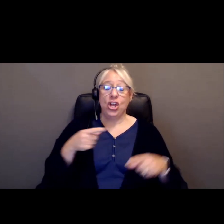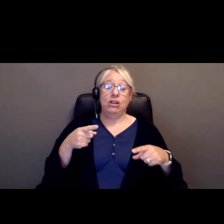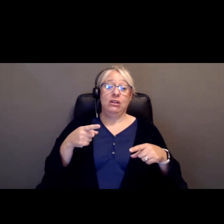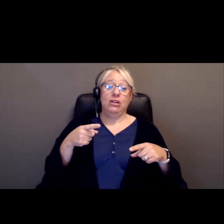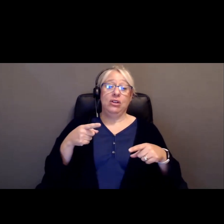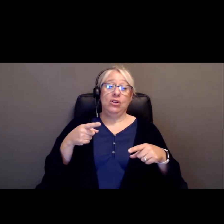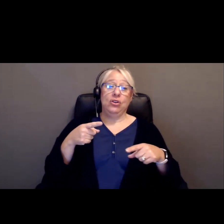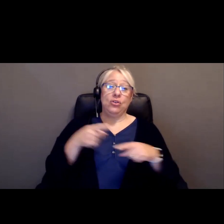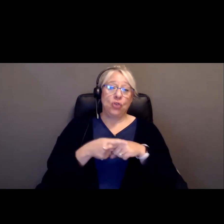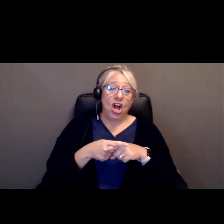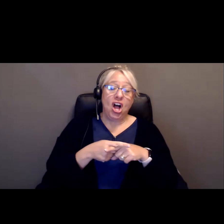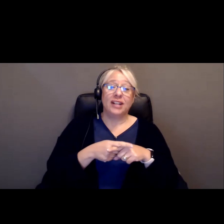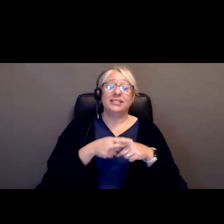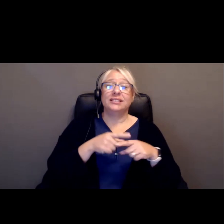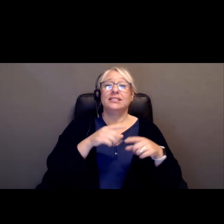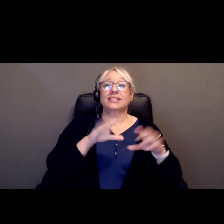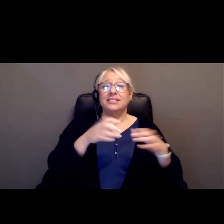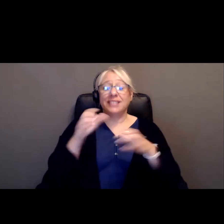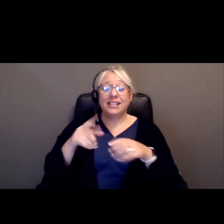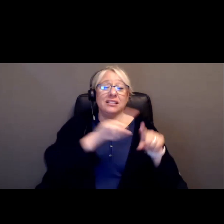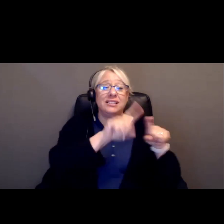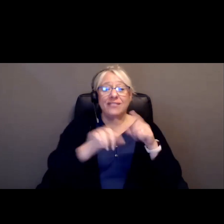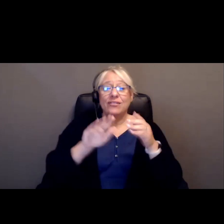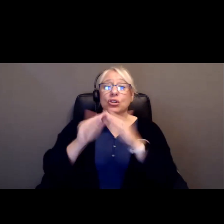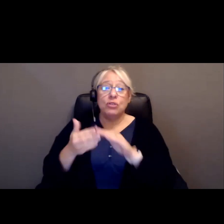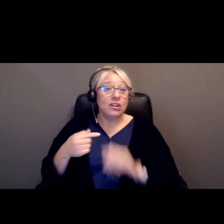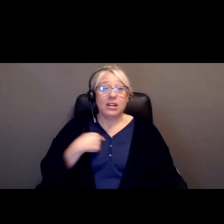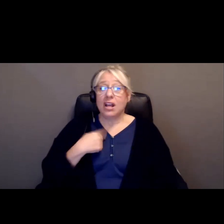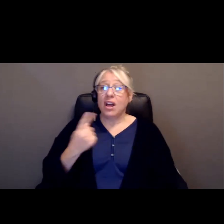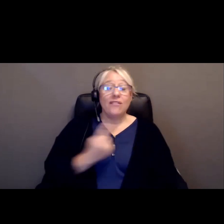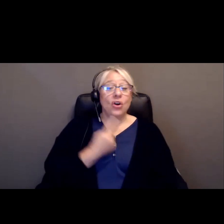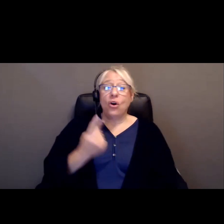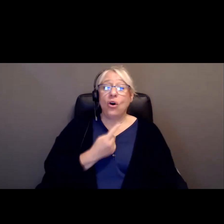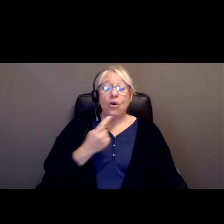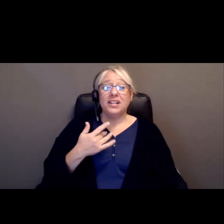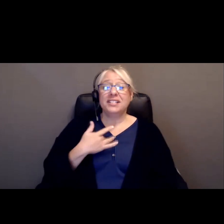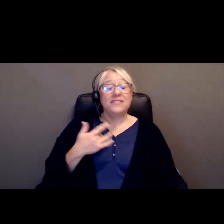of different communities, and of course I have always areas of insensitivity that I need to be